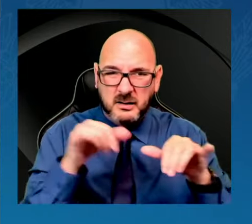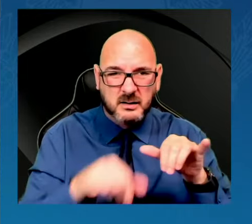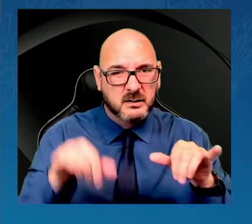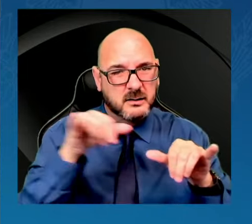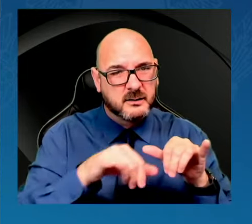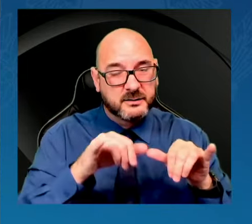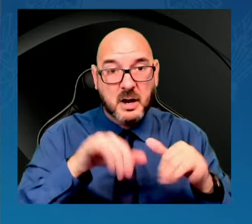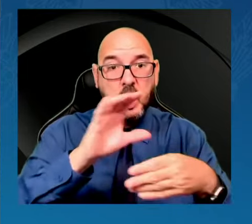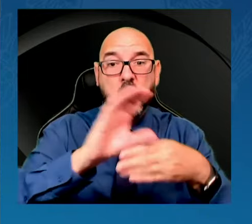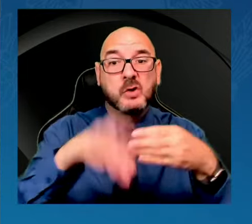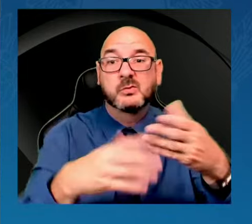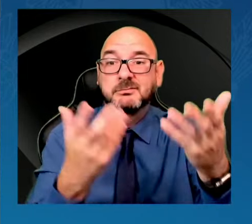Truly.